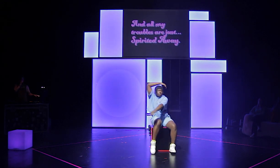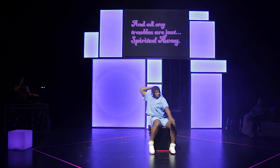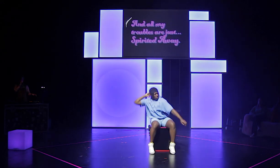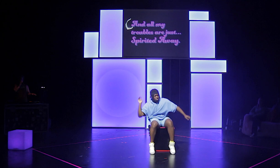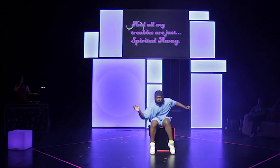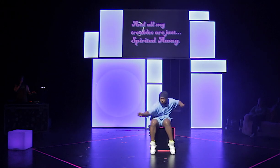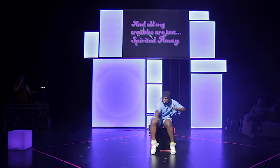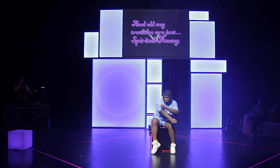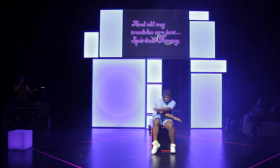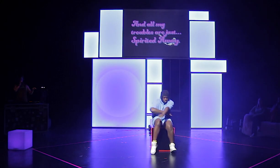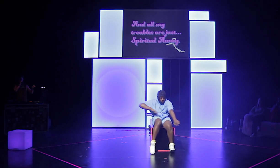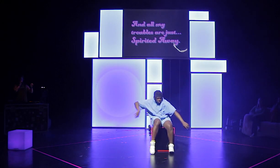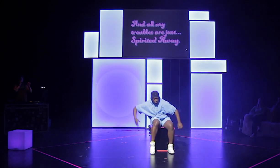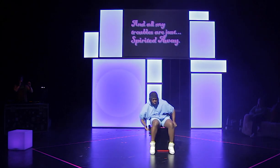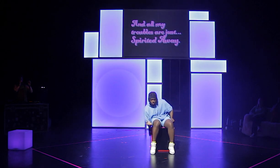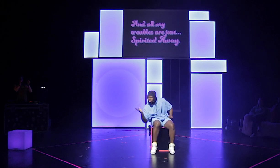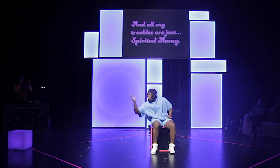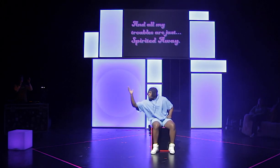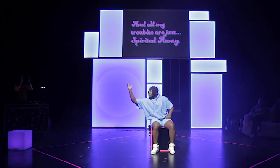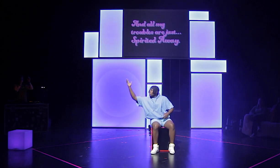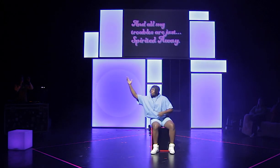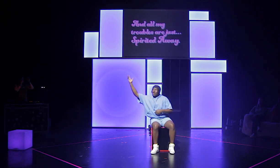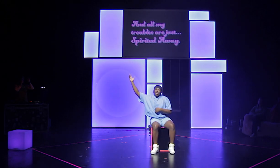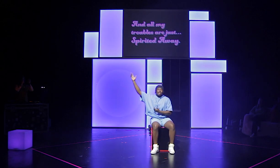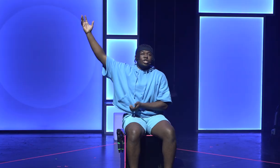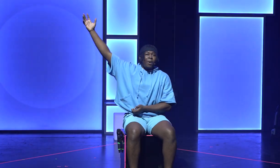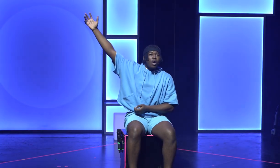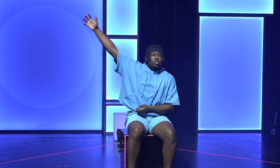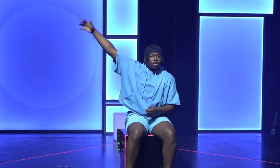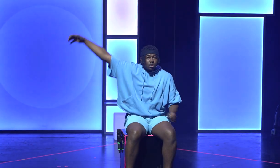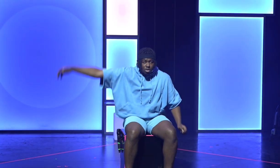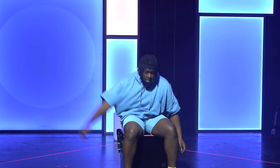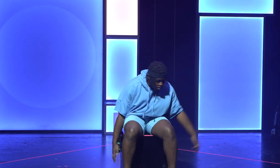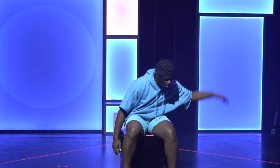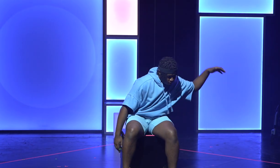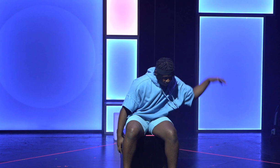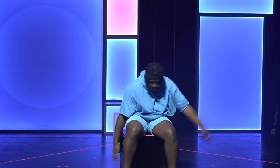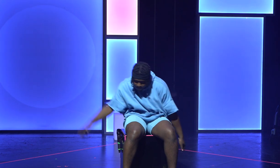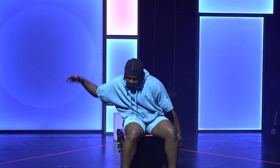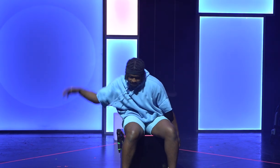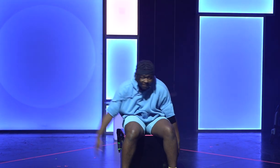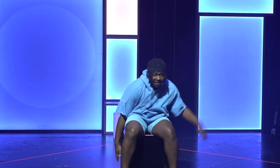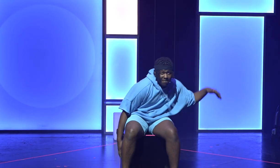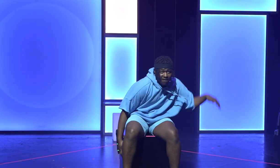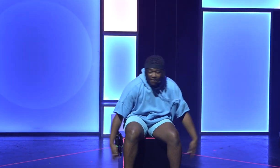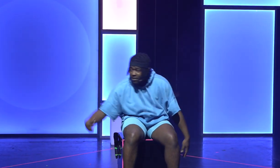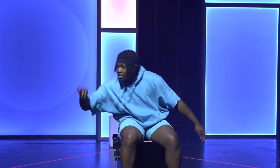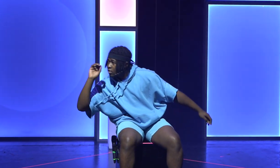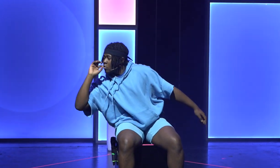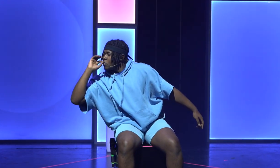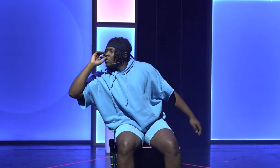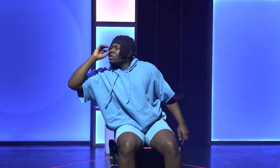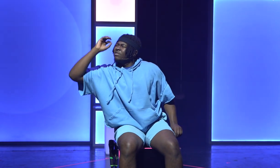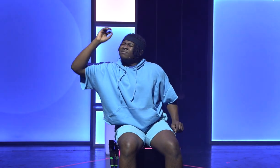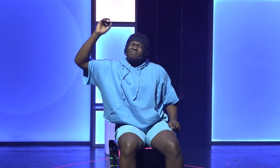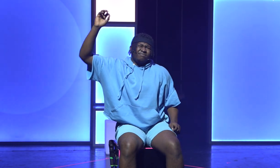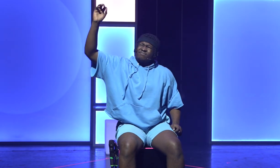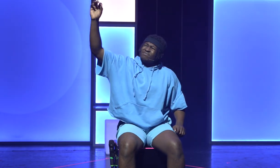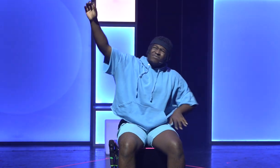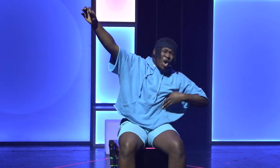[ # VIDEO GAME WHOOSH SOUND EFFECT ] And I just bounce.